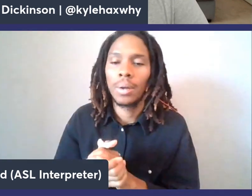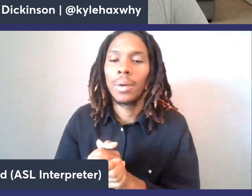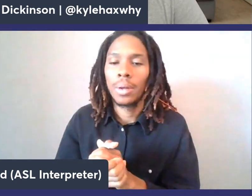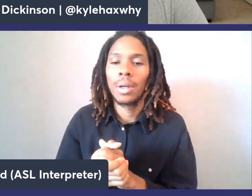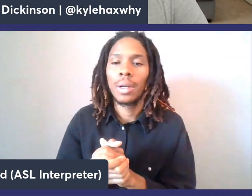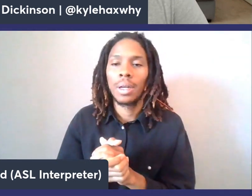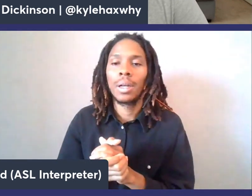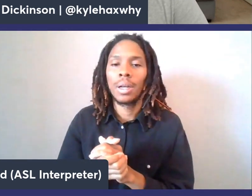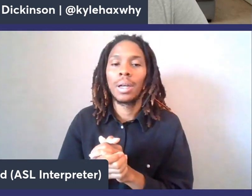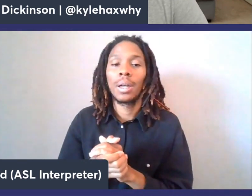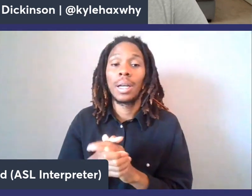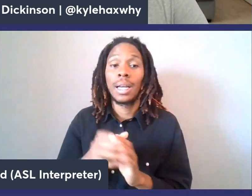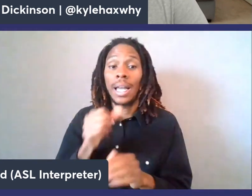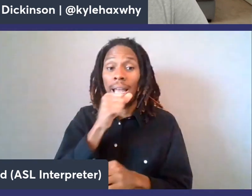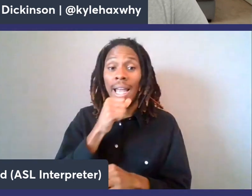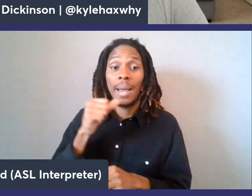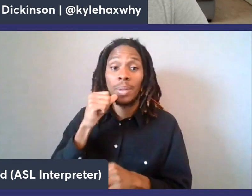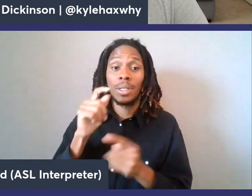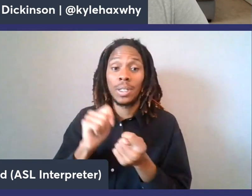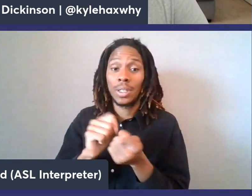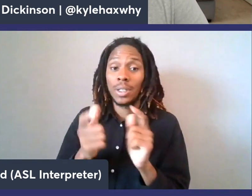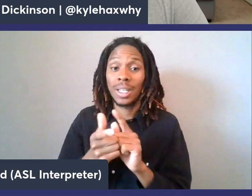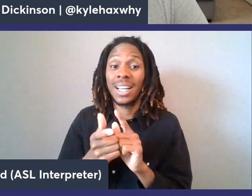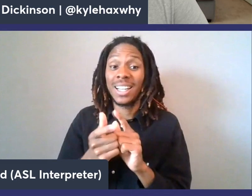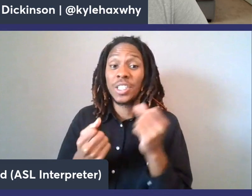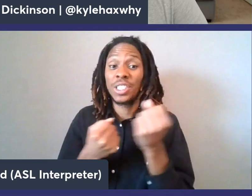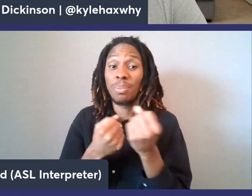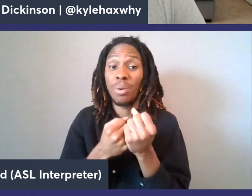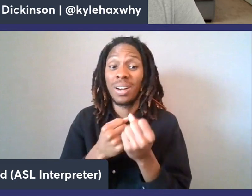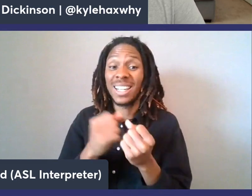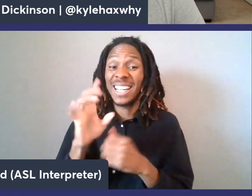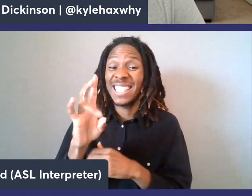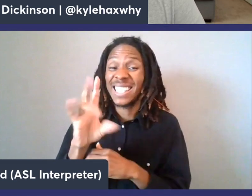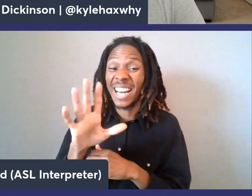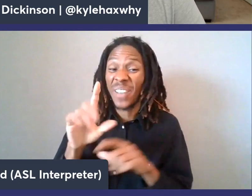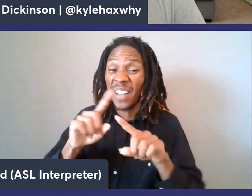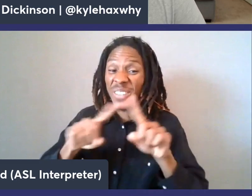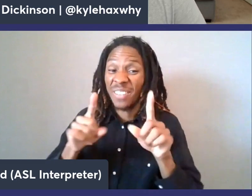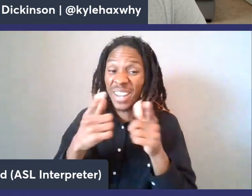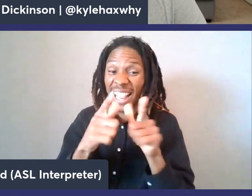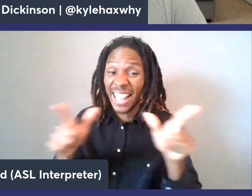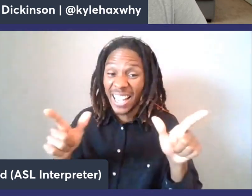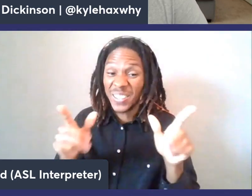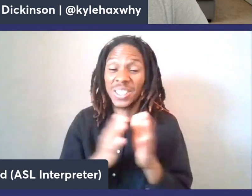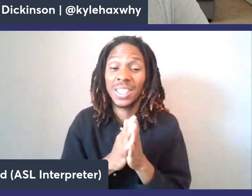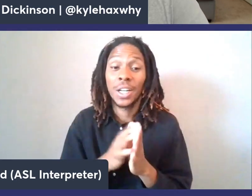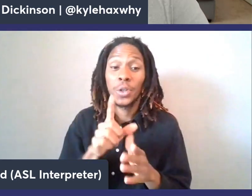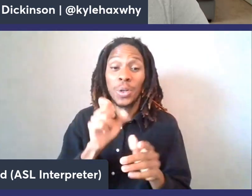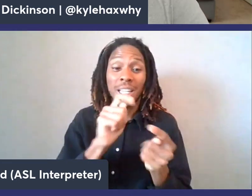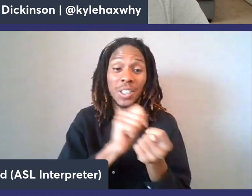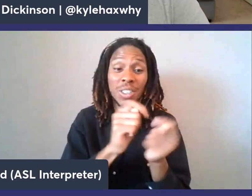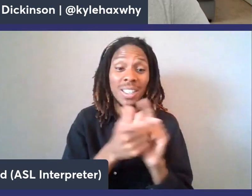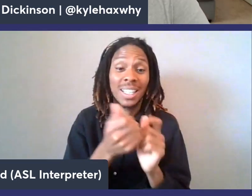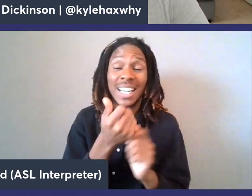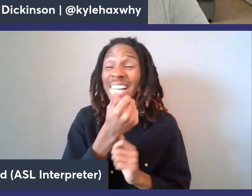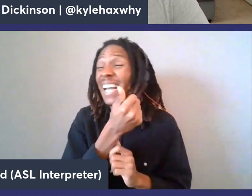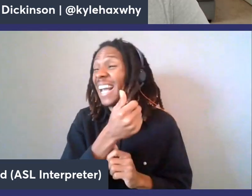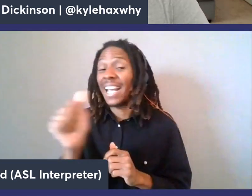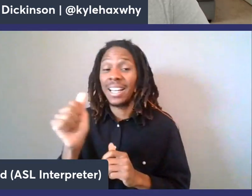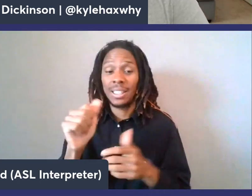actually, Amazon Translate supports 75 different languages, so you can translate from any of these 75 languages